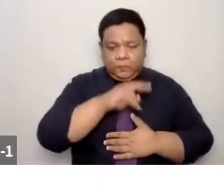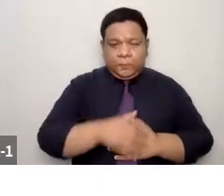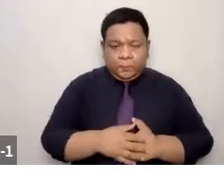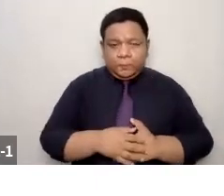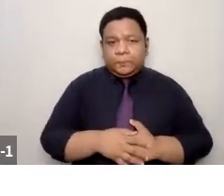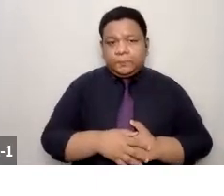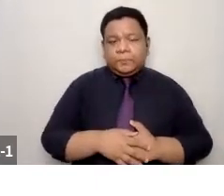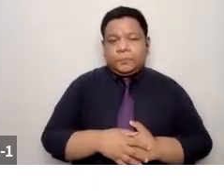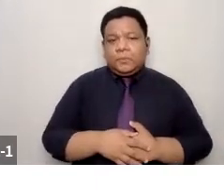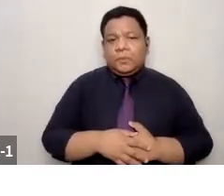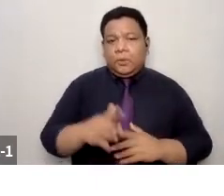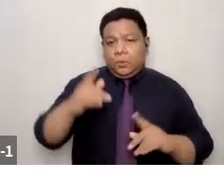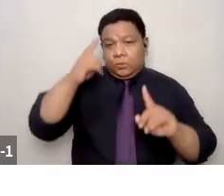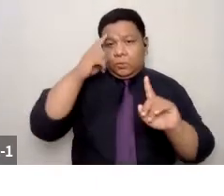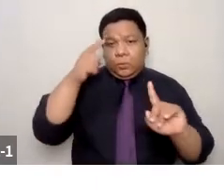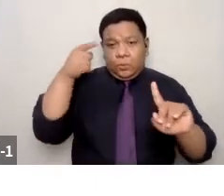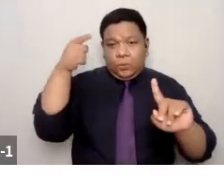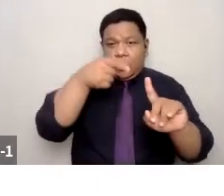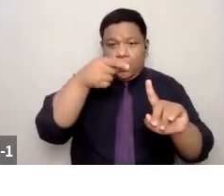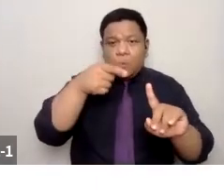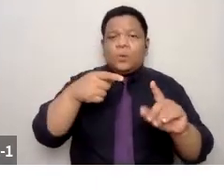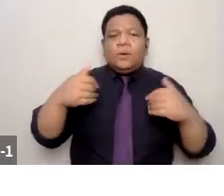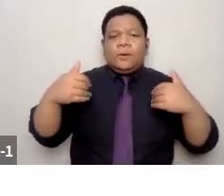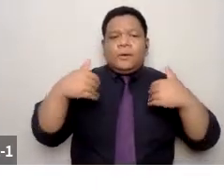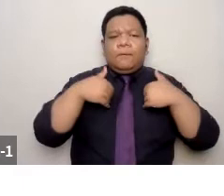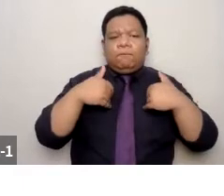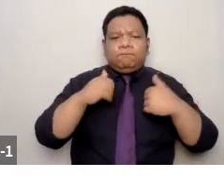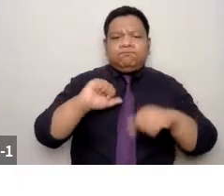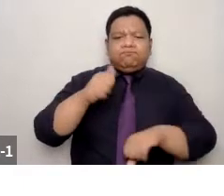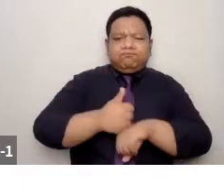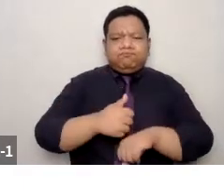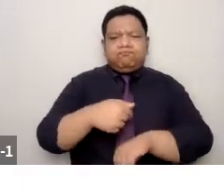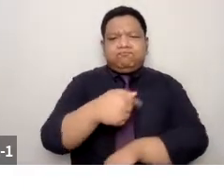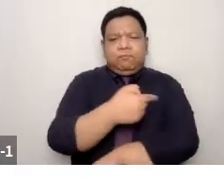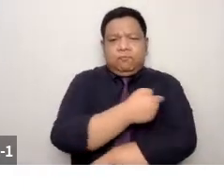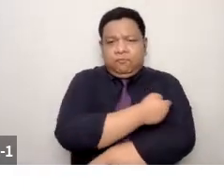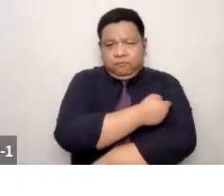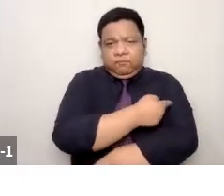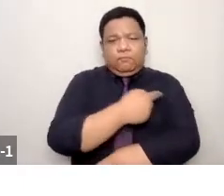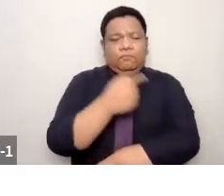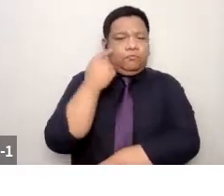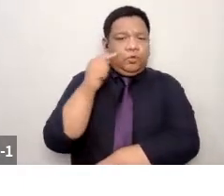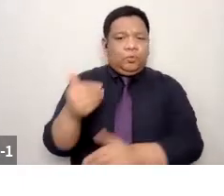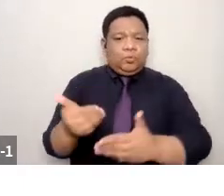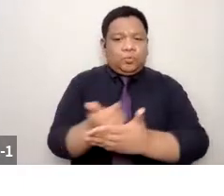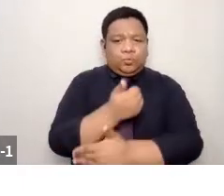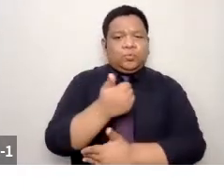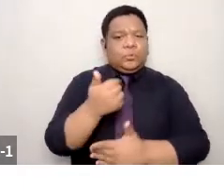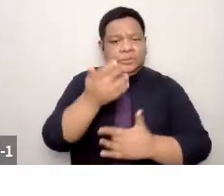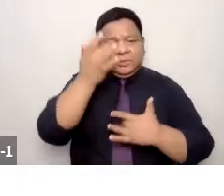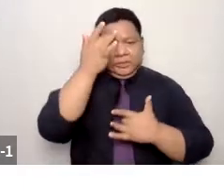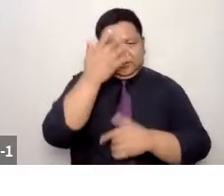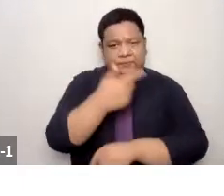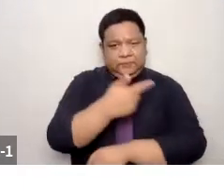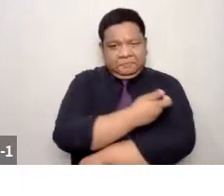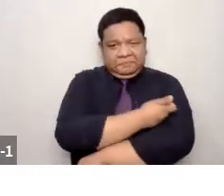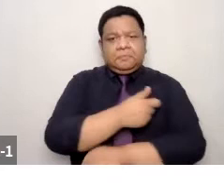The goal is to produce a vaccine for a new disease and to quickly make many doses.